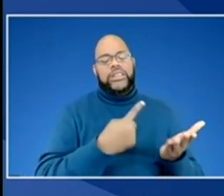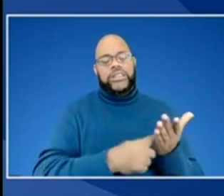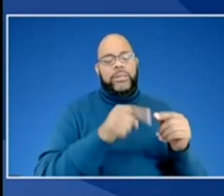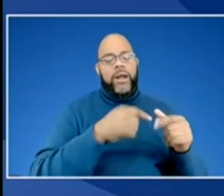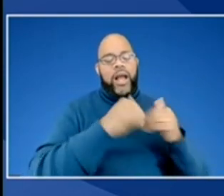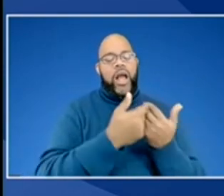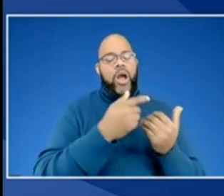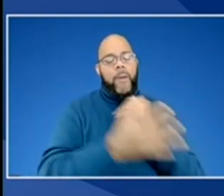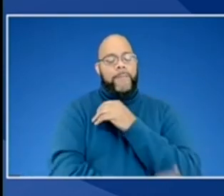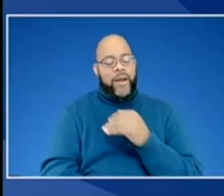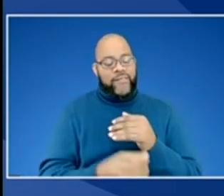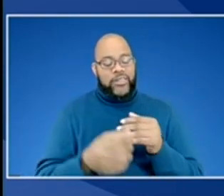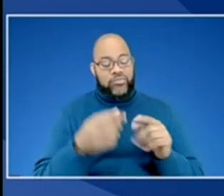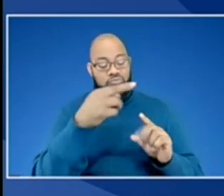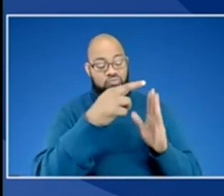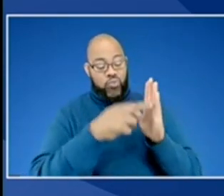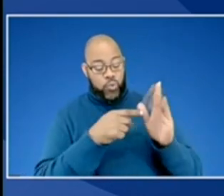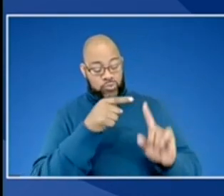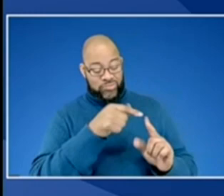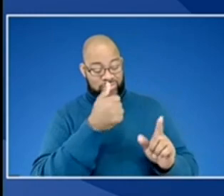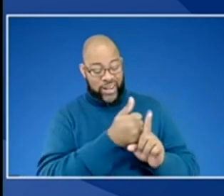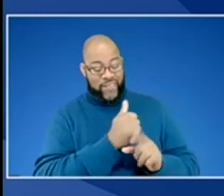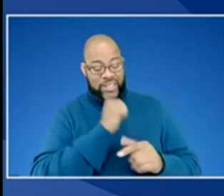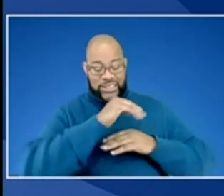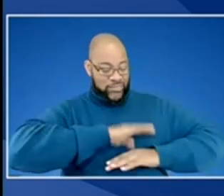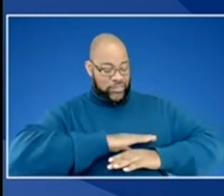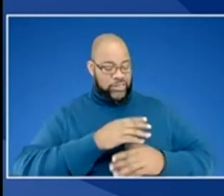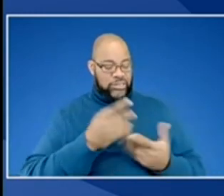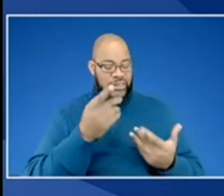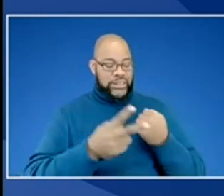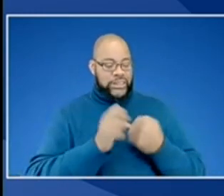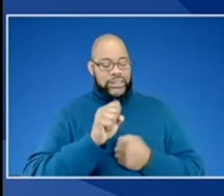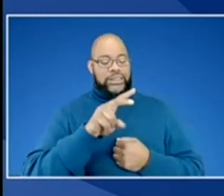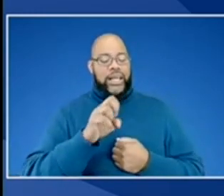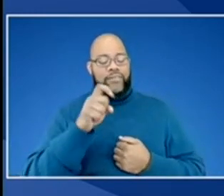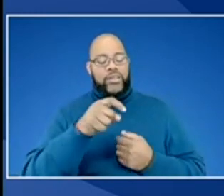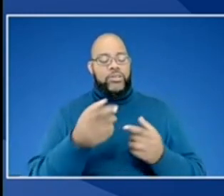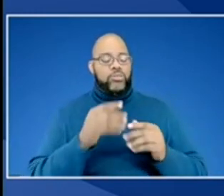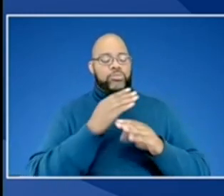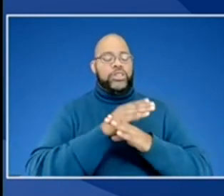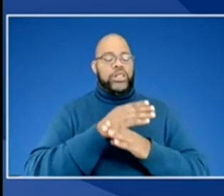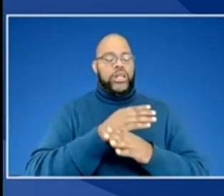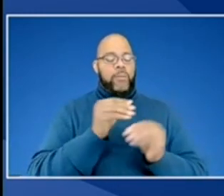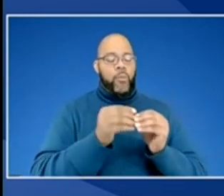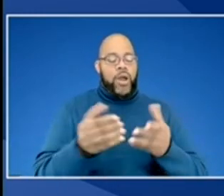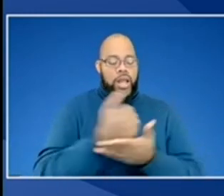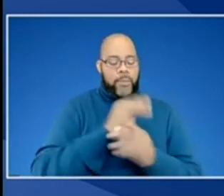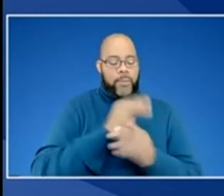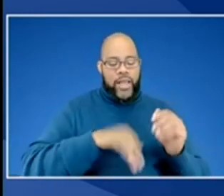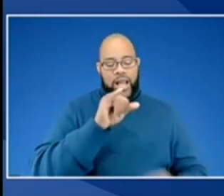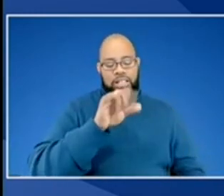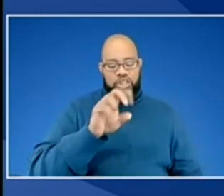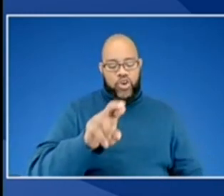guideline itself was insufficient and SAVE needed to protect more income than IDR had previously been protecting, is indicative